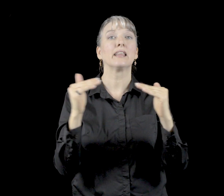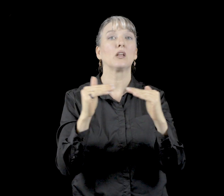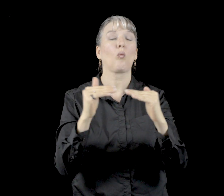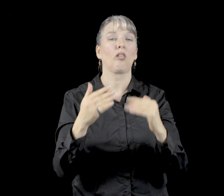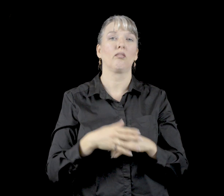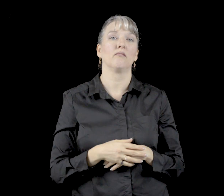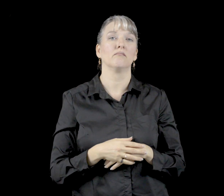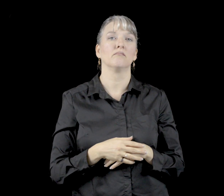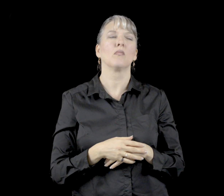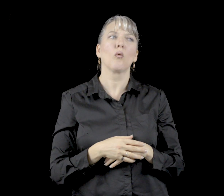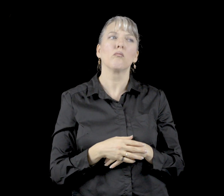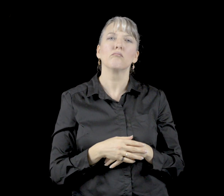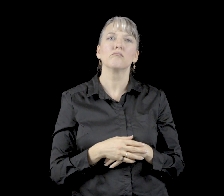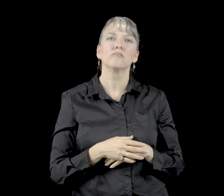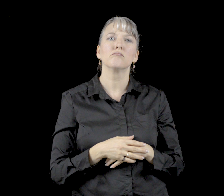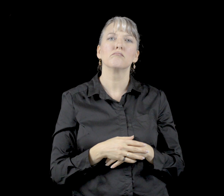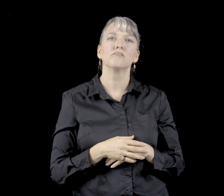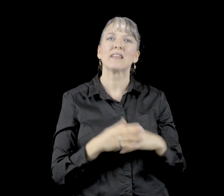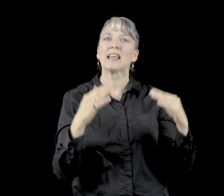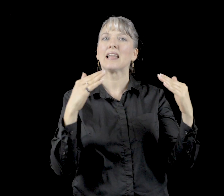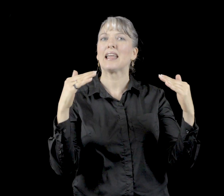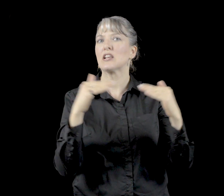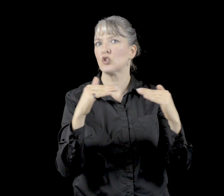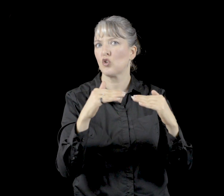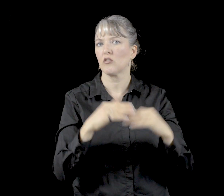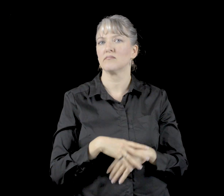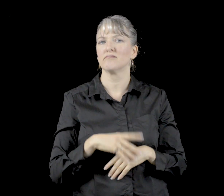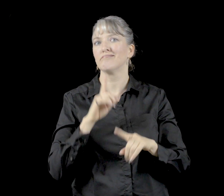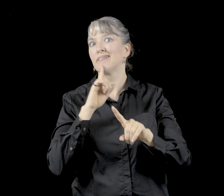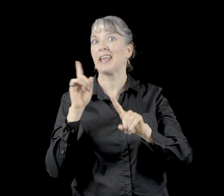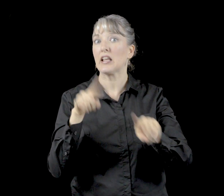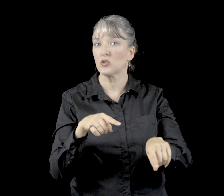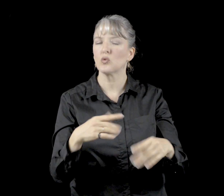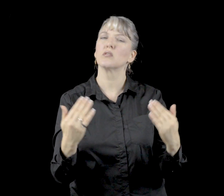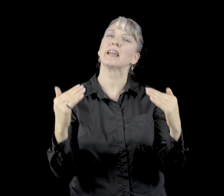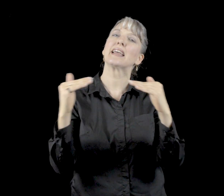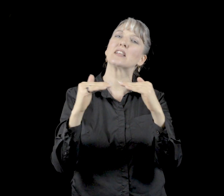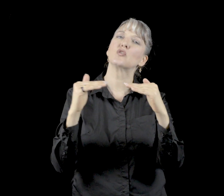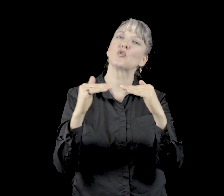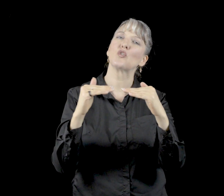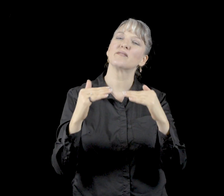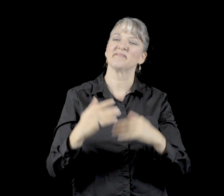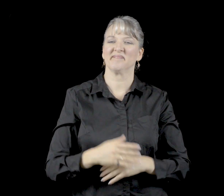Or is, tally, the same Or equivalent, amount to, reach... Answer or equal.